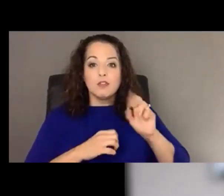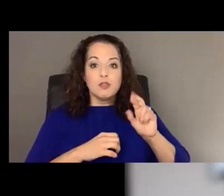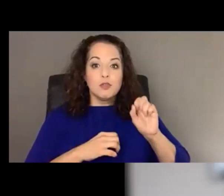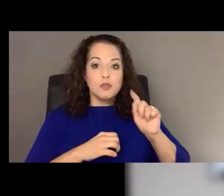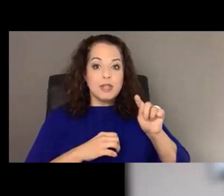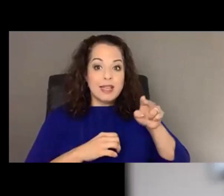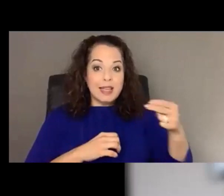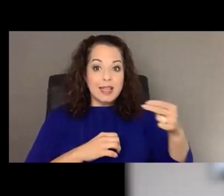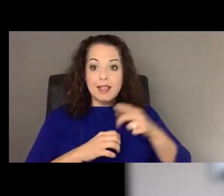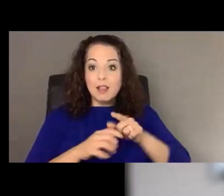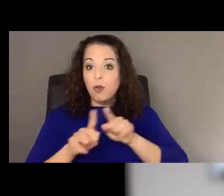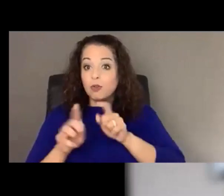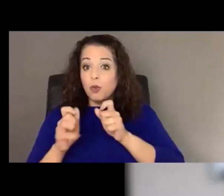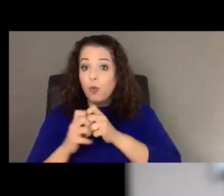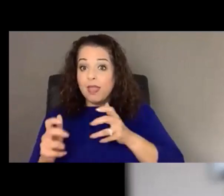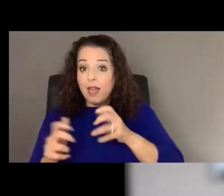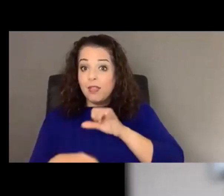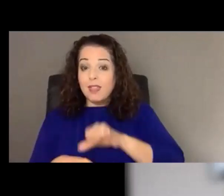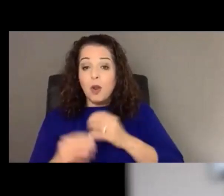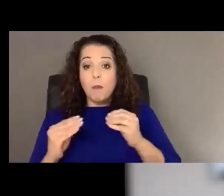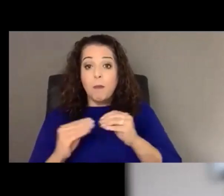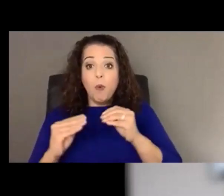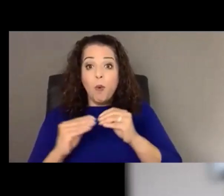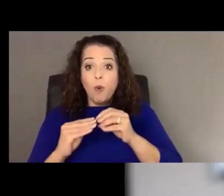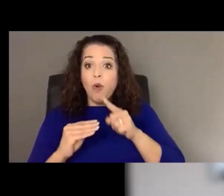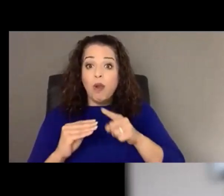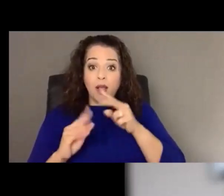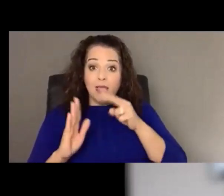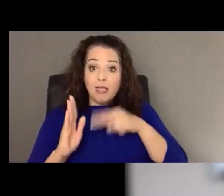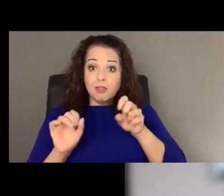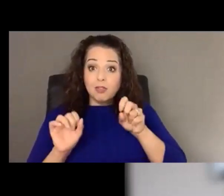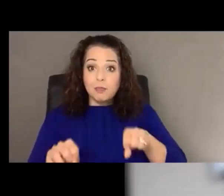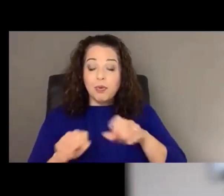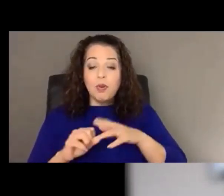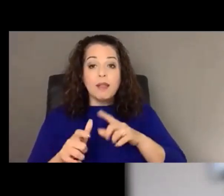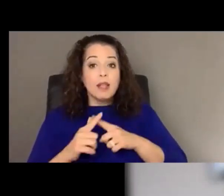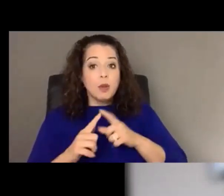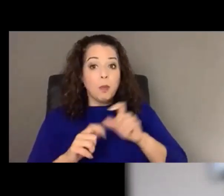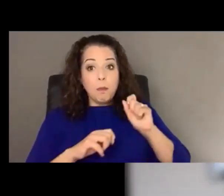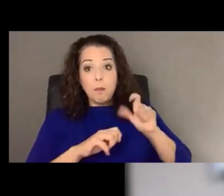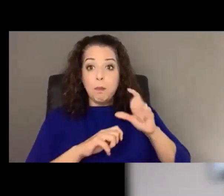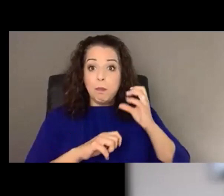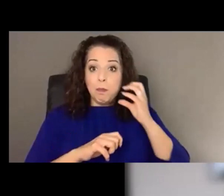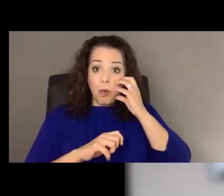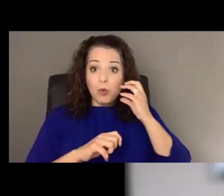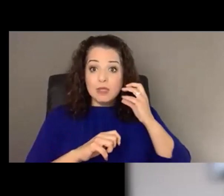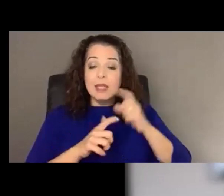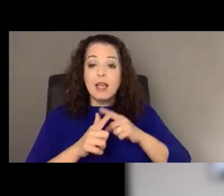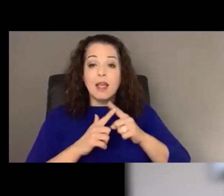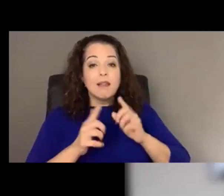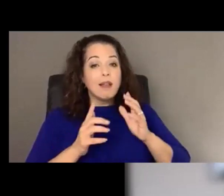And whether bolding is more legible than italicizing, for example.